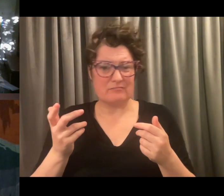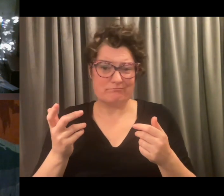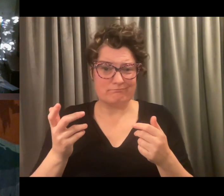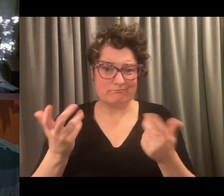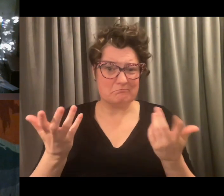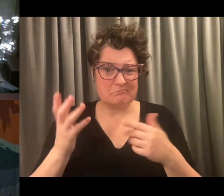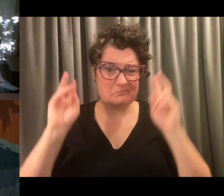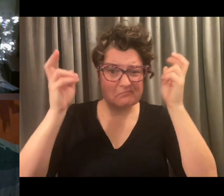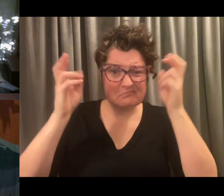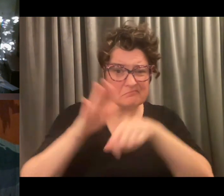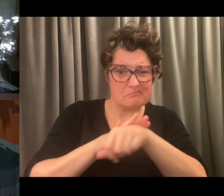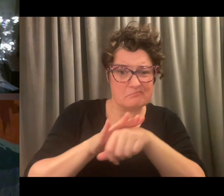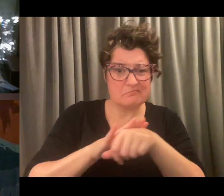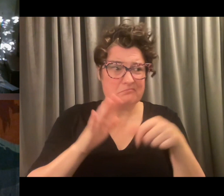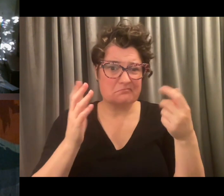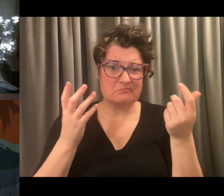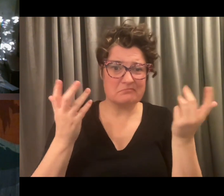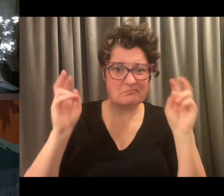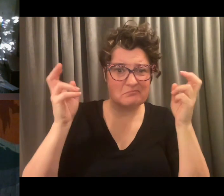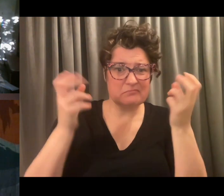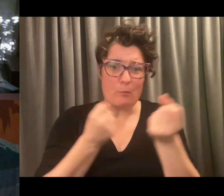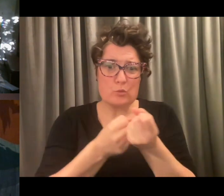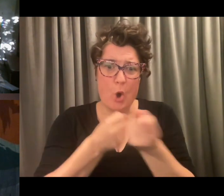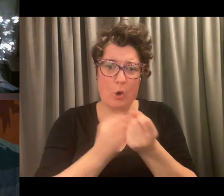Never: Um, it's hard enough being a trans kid dealing with dysphoria